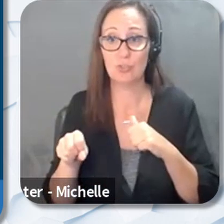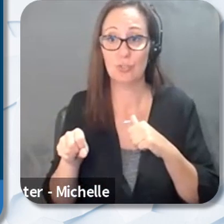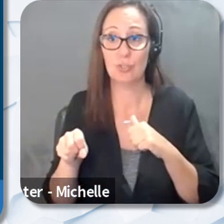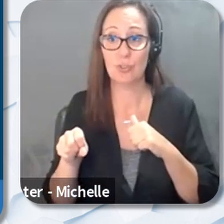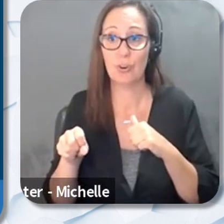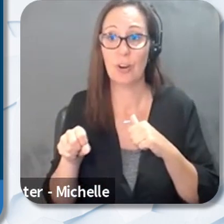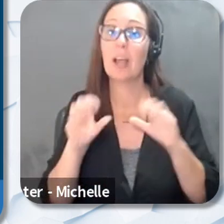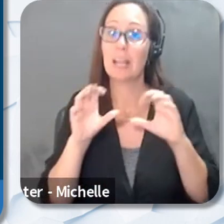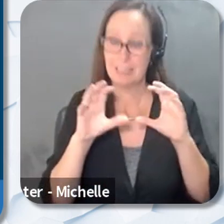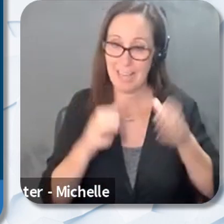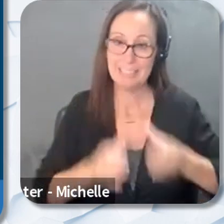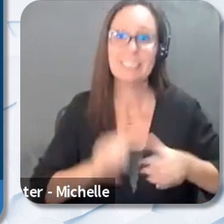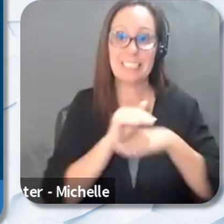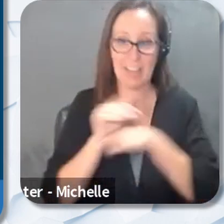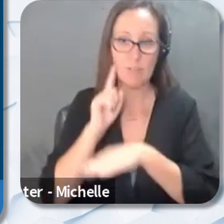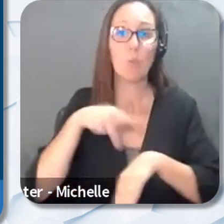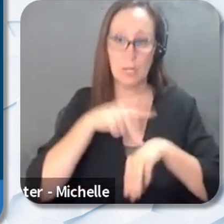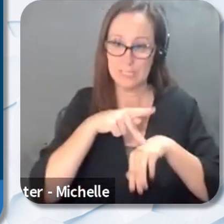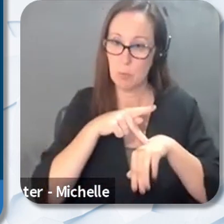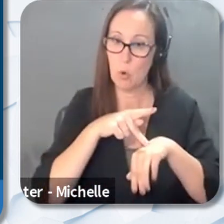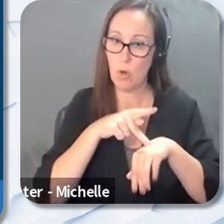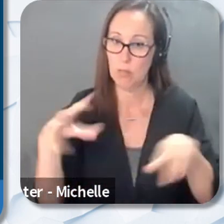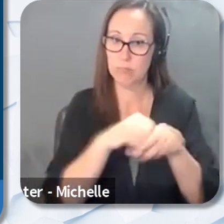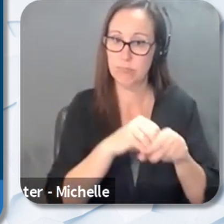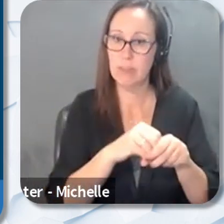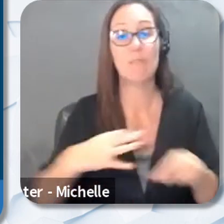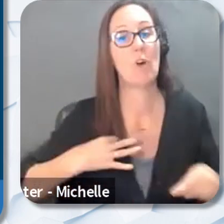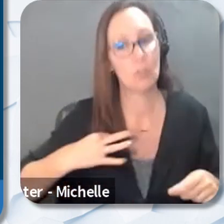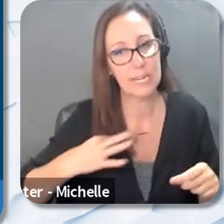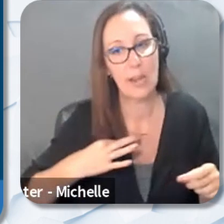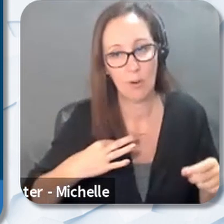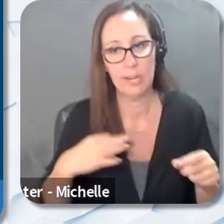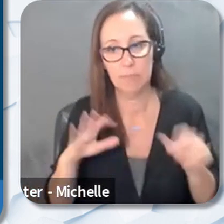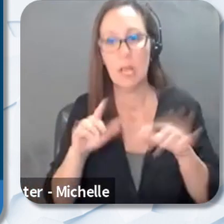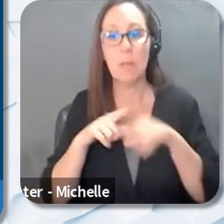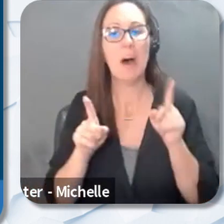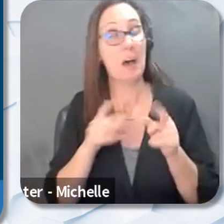were classes at night for principals it was voluntary. But I think at the end of it we had